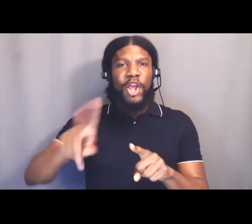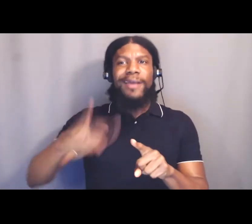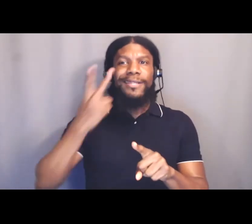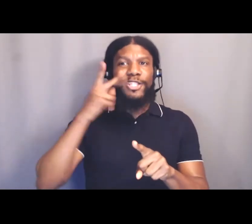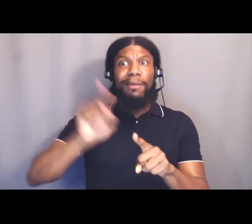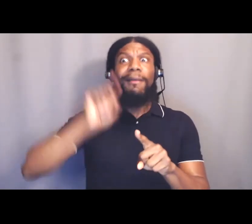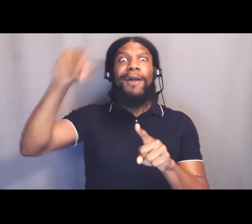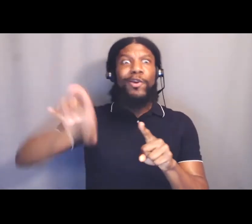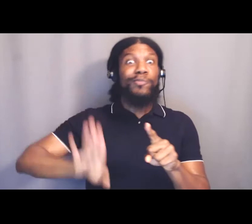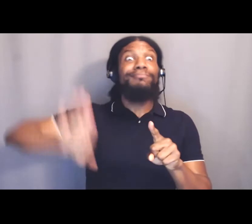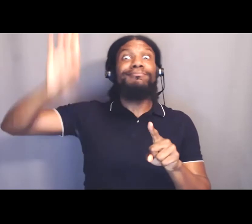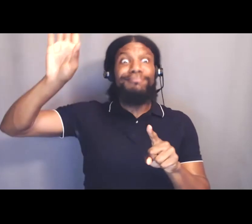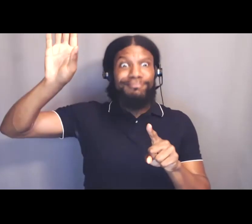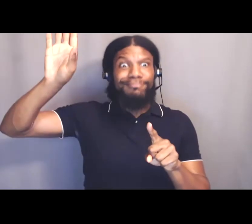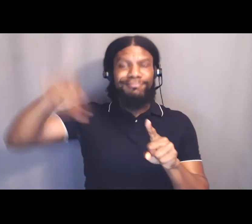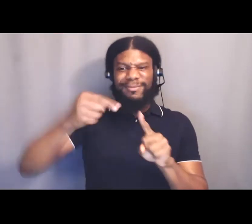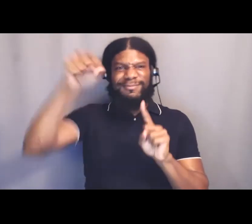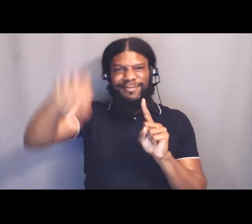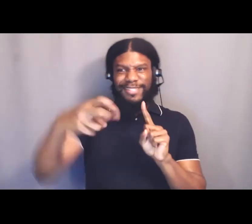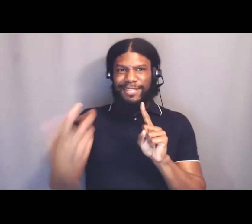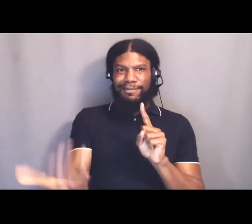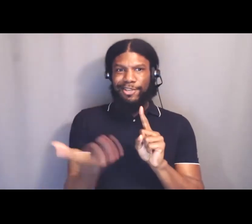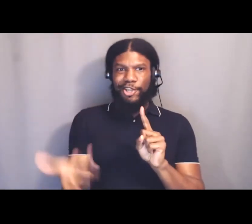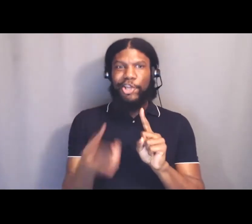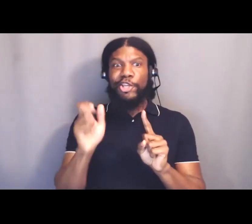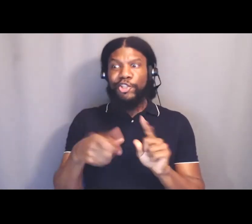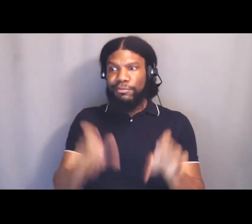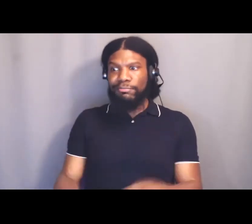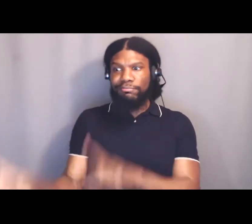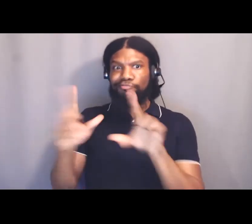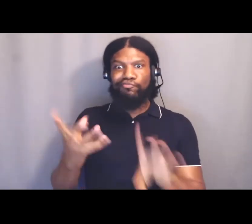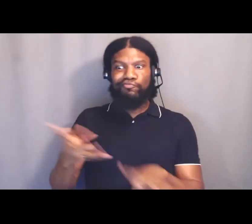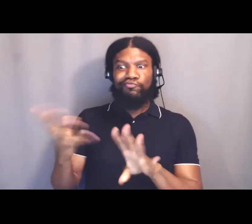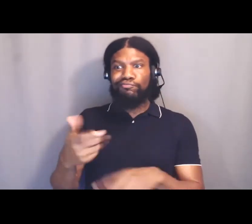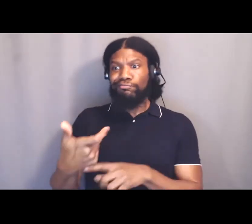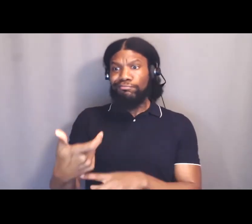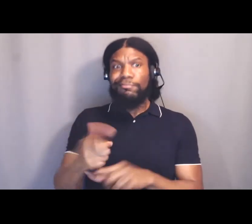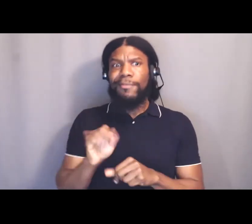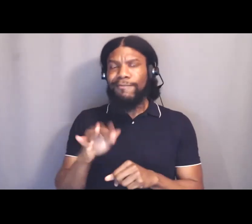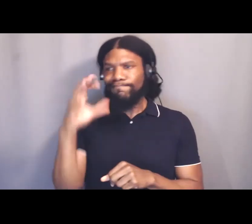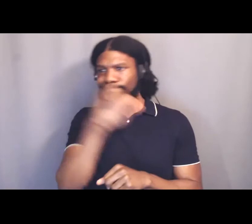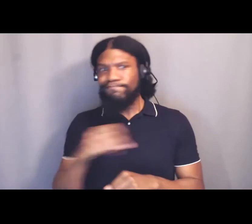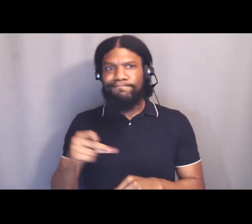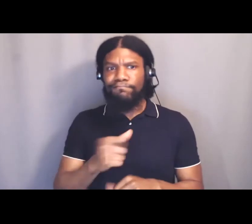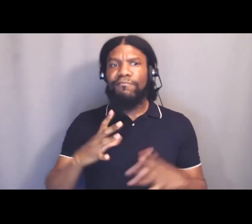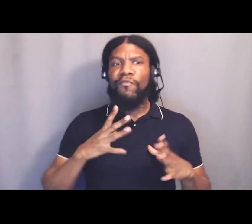She live streamed it, so if you missed it, it is on Black Lives Matter's Instagram page. You're welcome to watch.